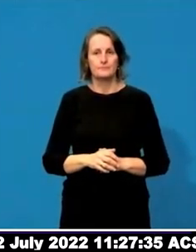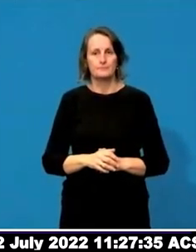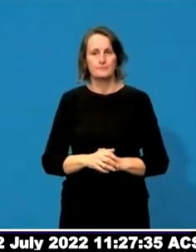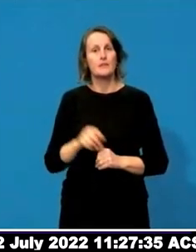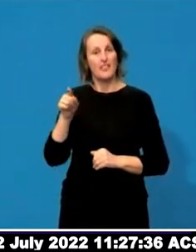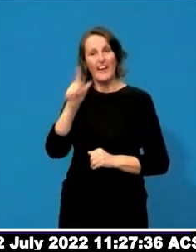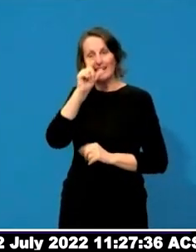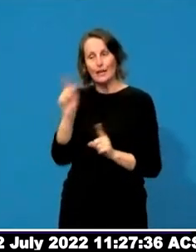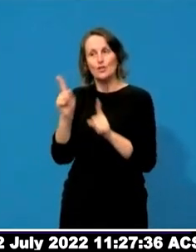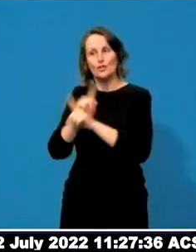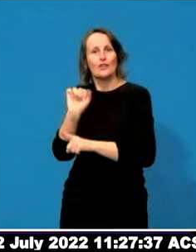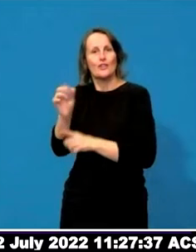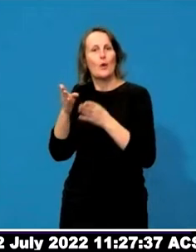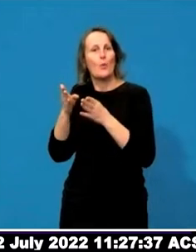that you've just referred to.